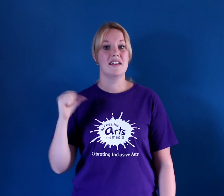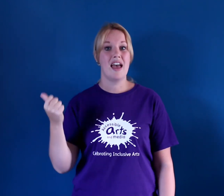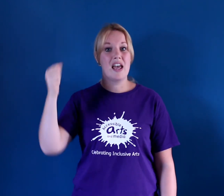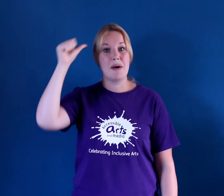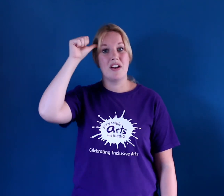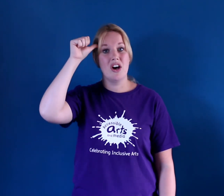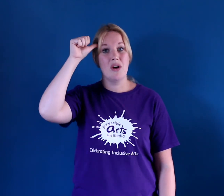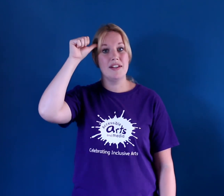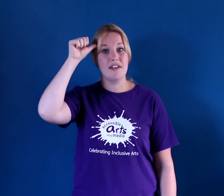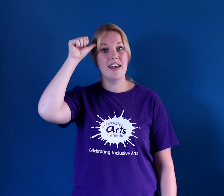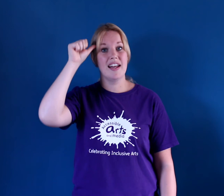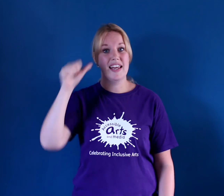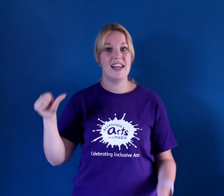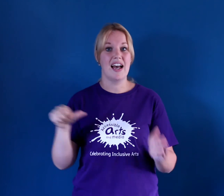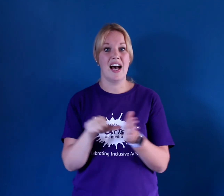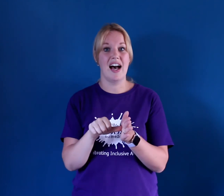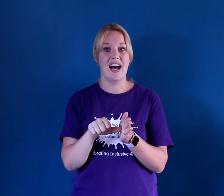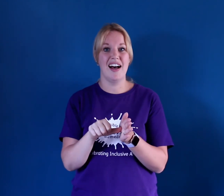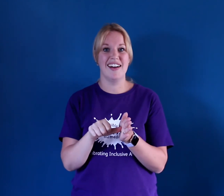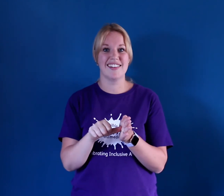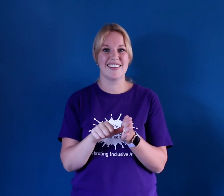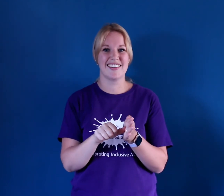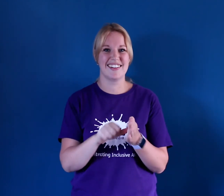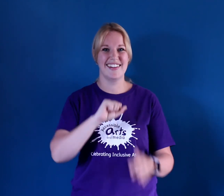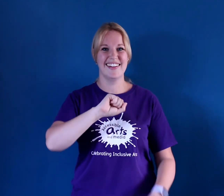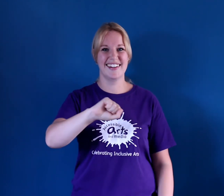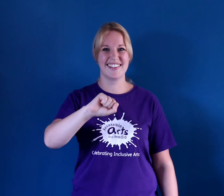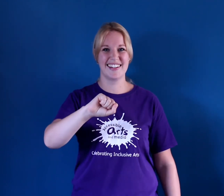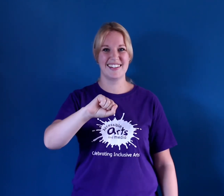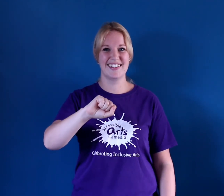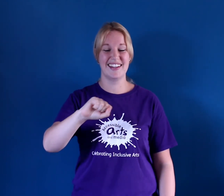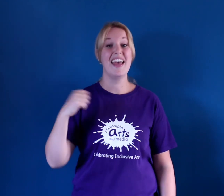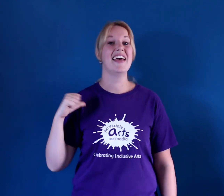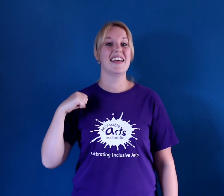Neighbour know it’s really hard. Your turn.